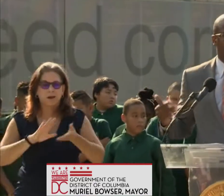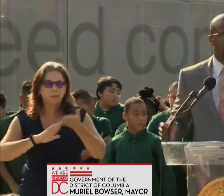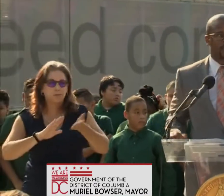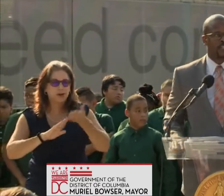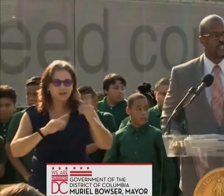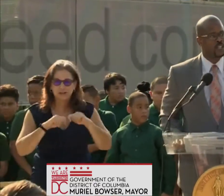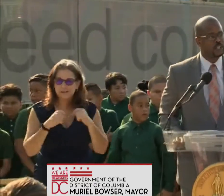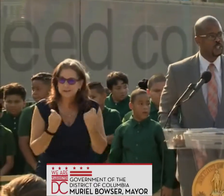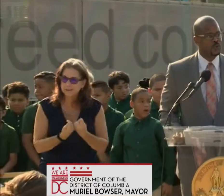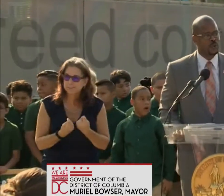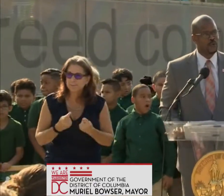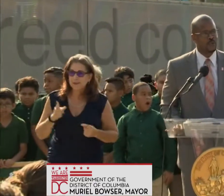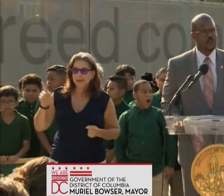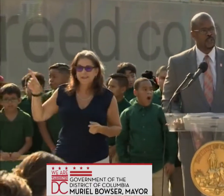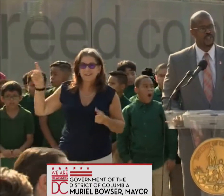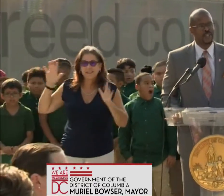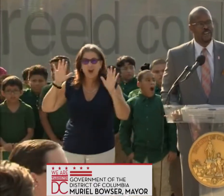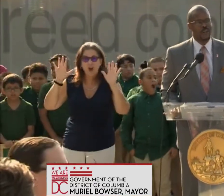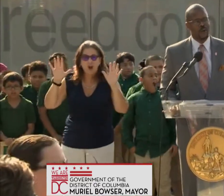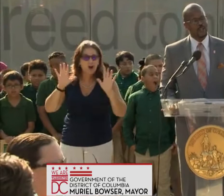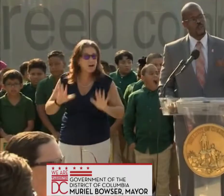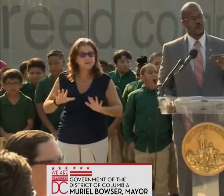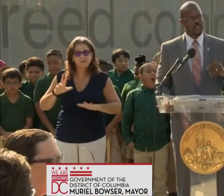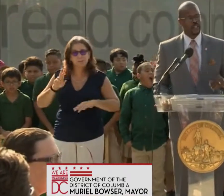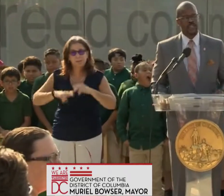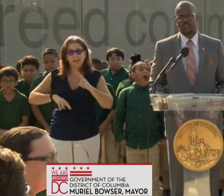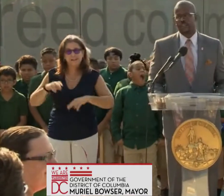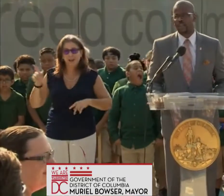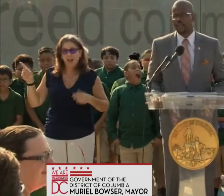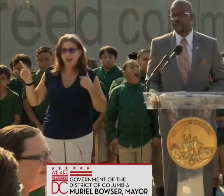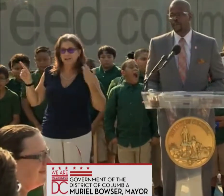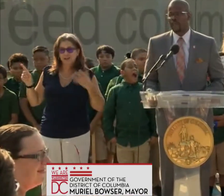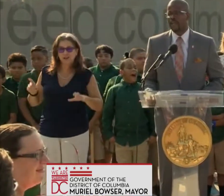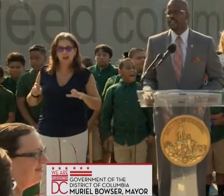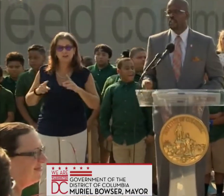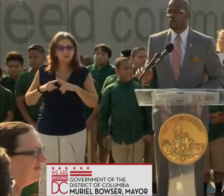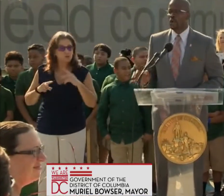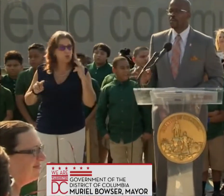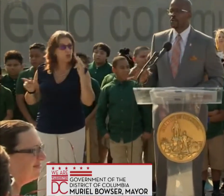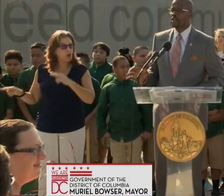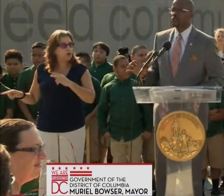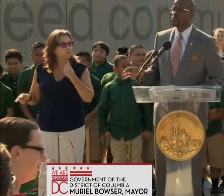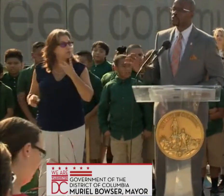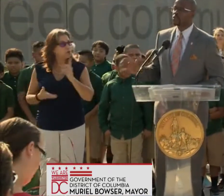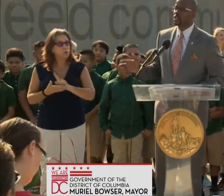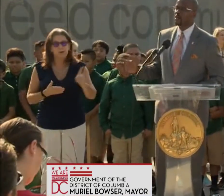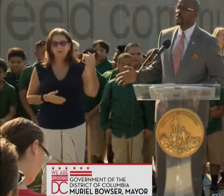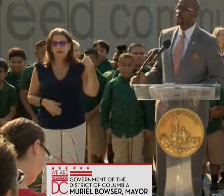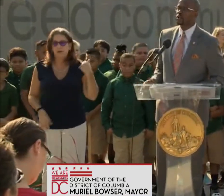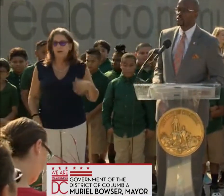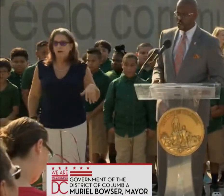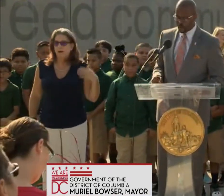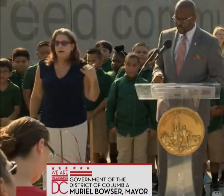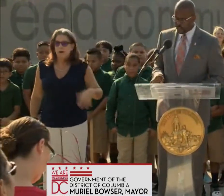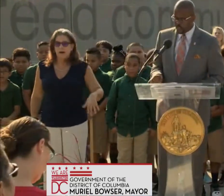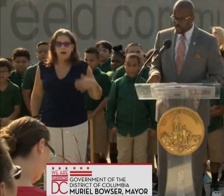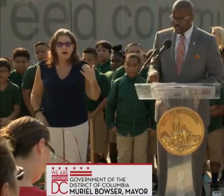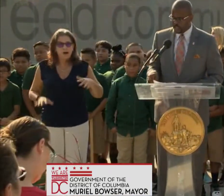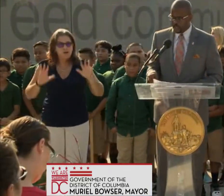opportunity to tour it a few weeks ago I look forward to getting in here today and it's a great place for students to come and learn and so we can thank them